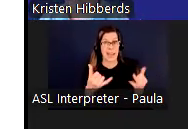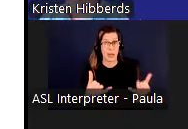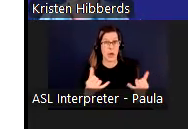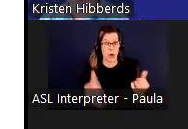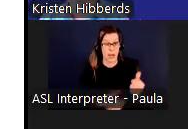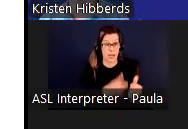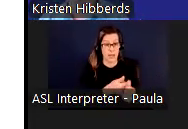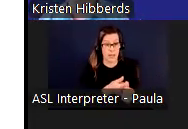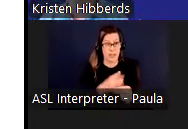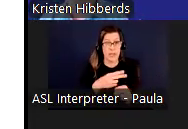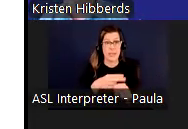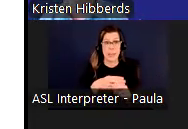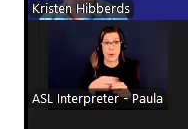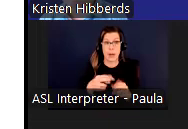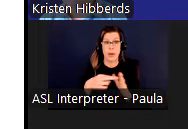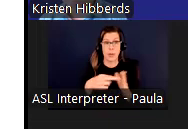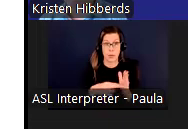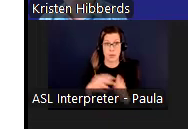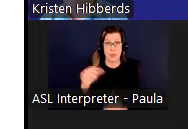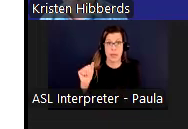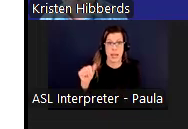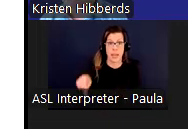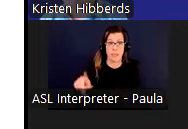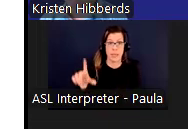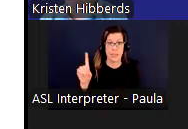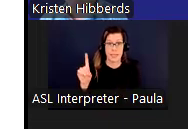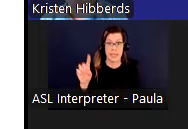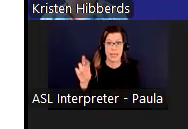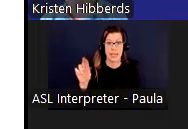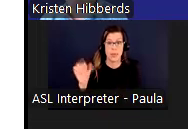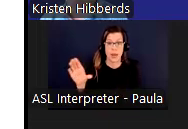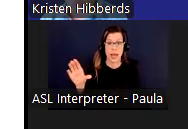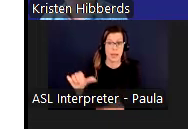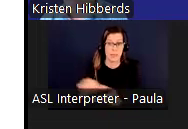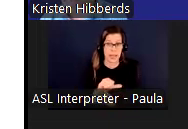temporary rule on our APD Rack page and our APDOAR page,